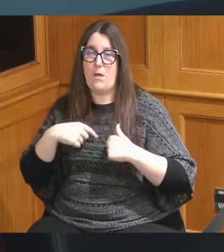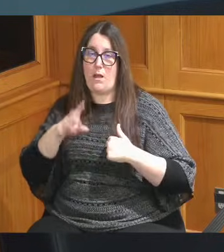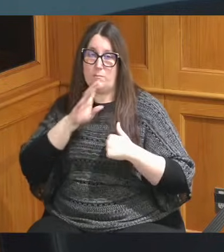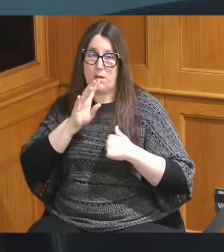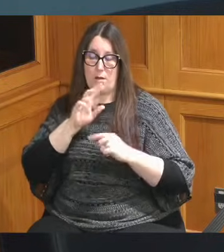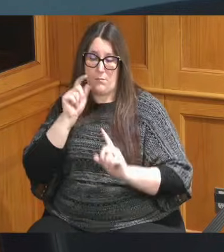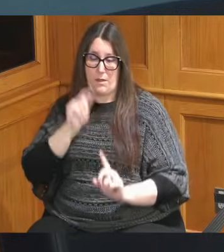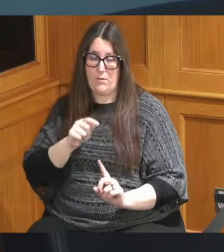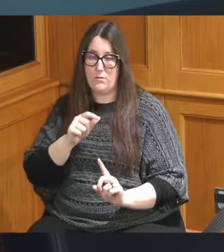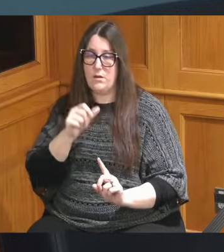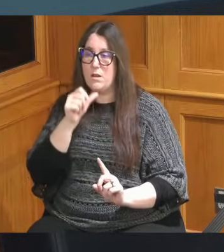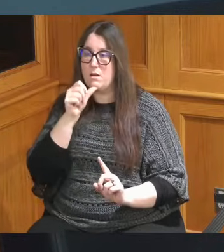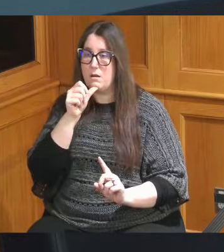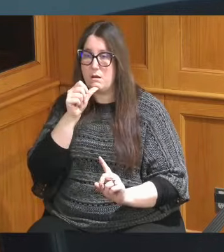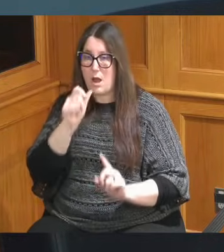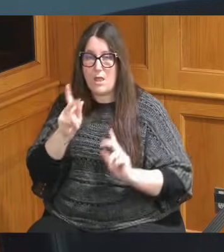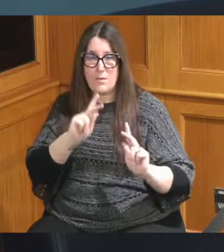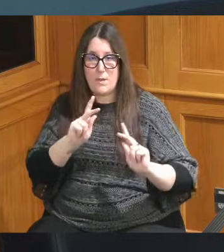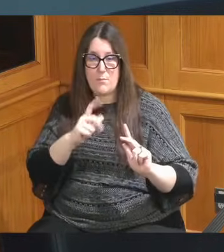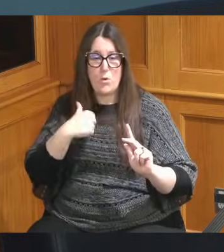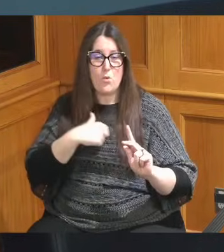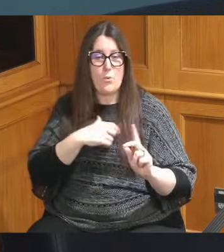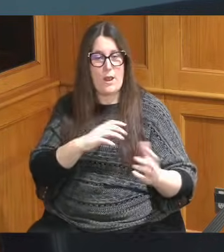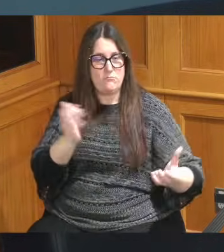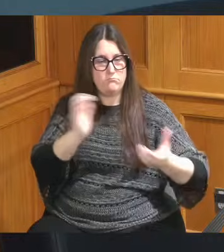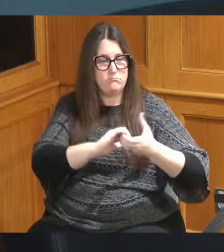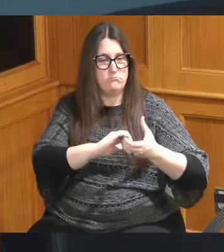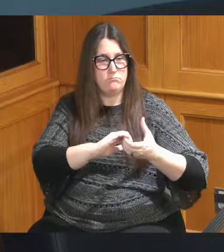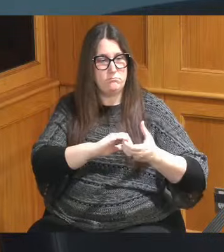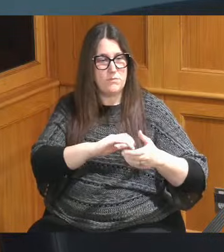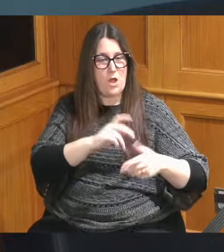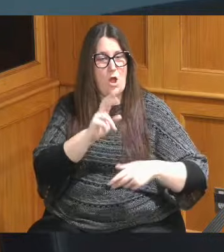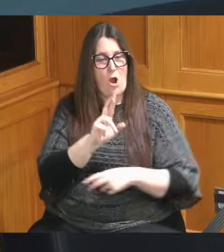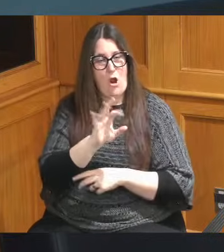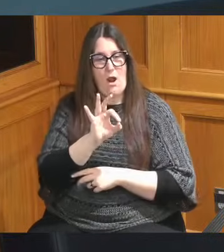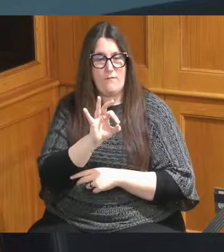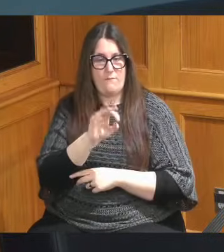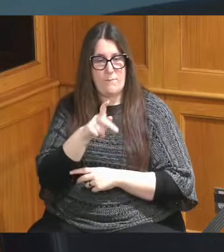that ain't Price Y. I ain't talking about the ones that's in the RFP process. I'm talking about these